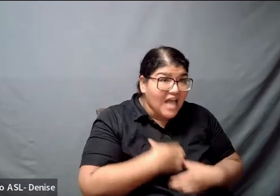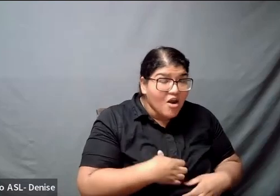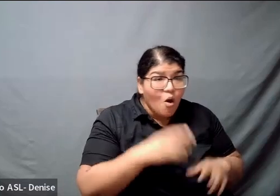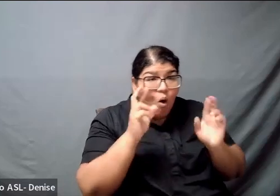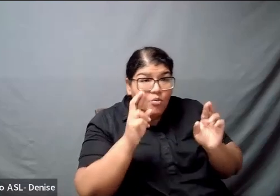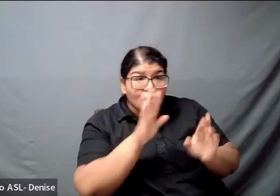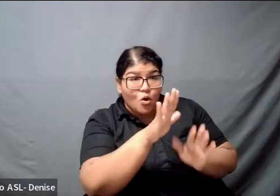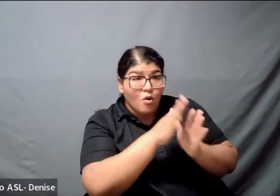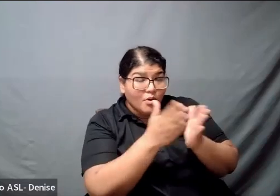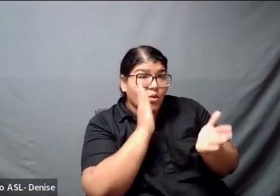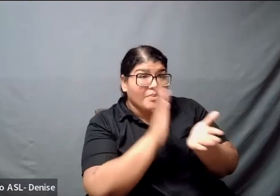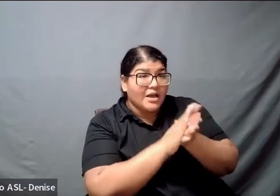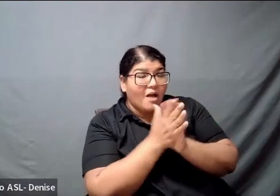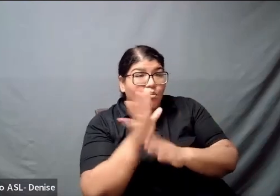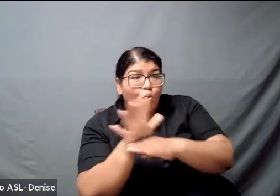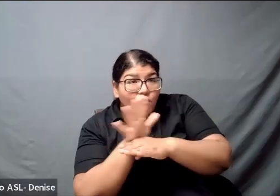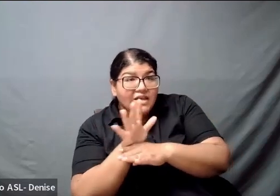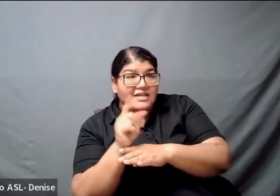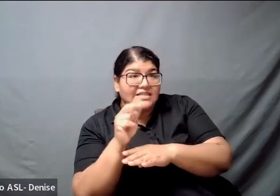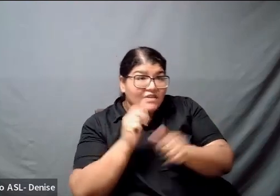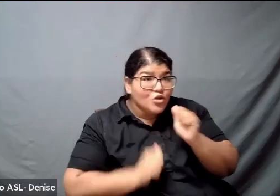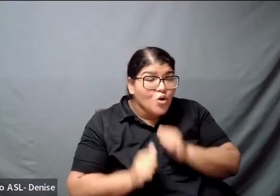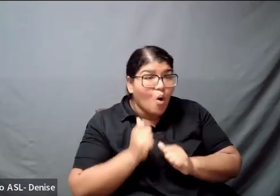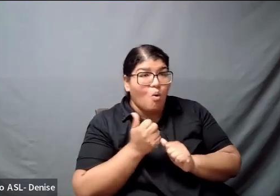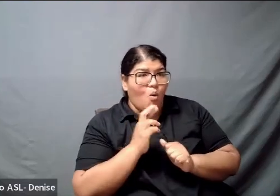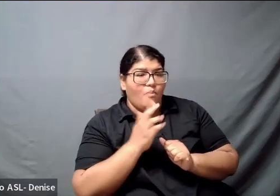into other kinds of media? Or do you want to stay in the book world?